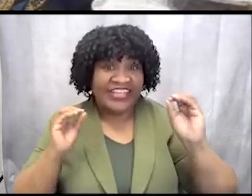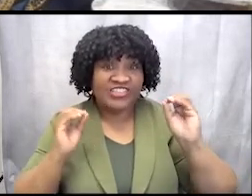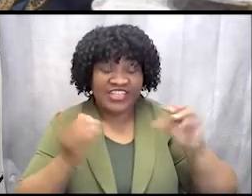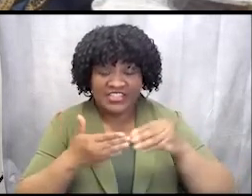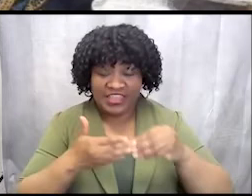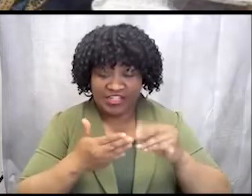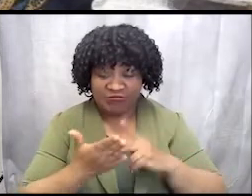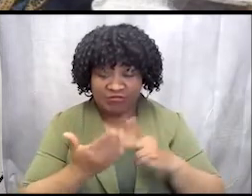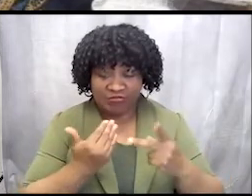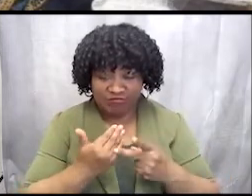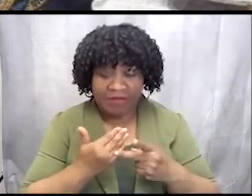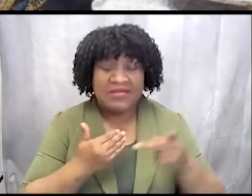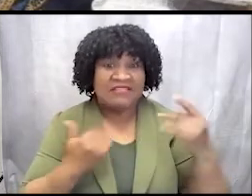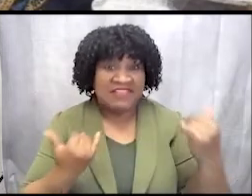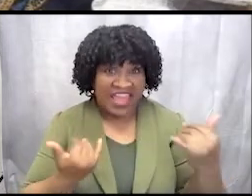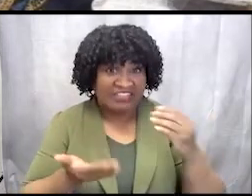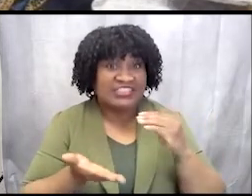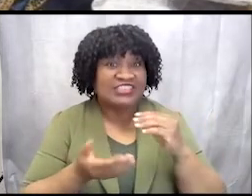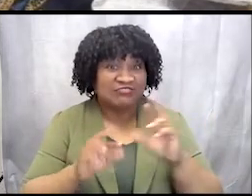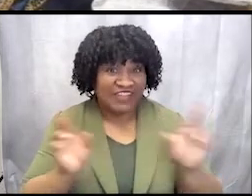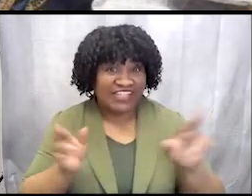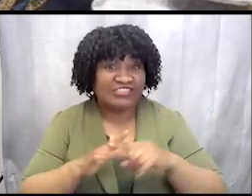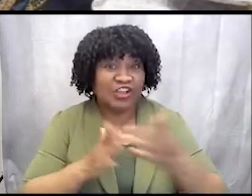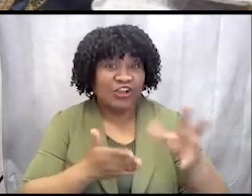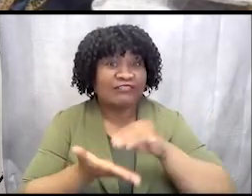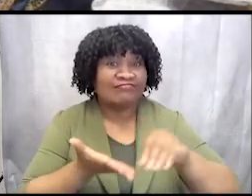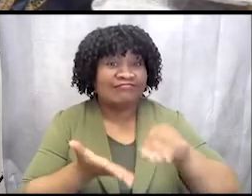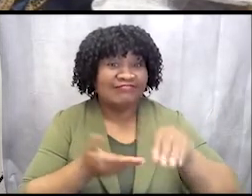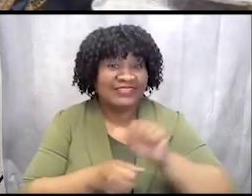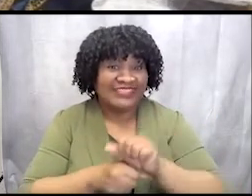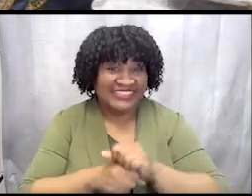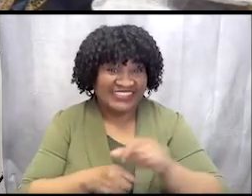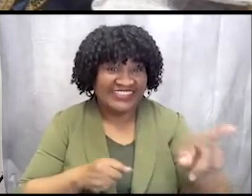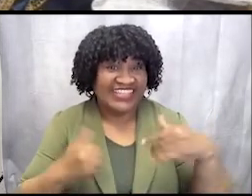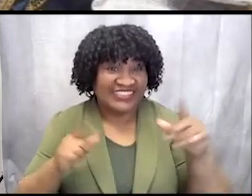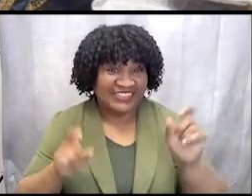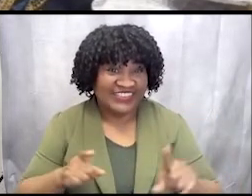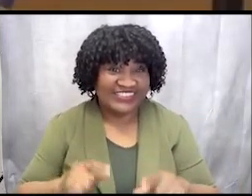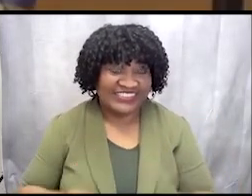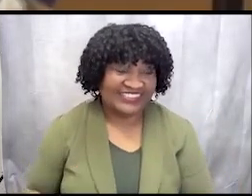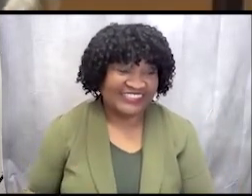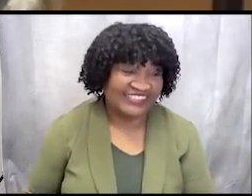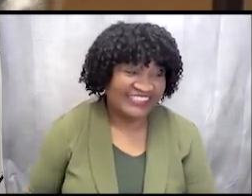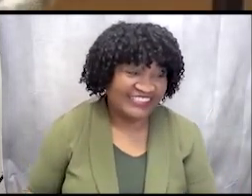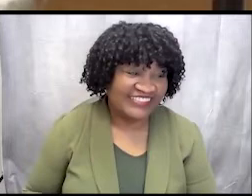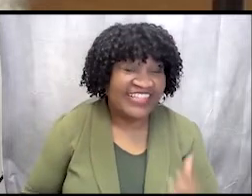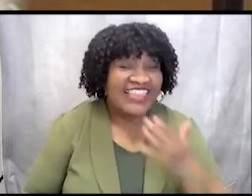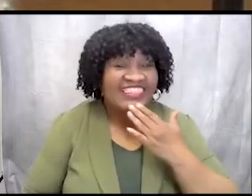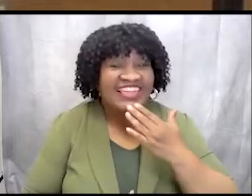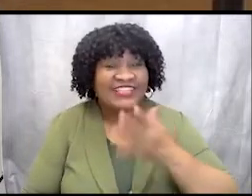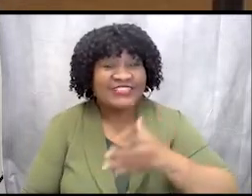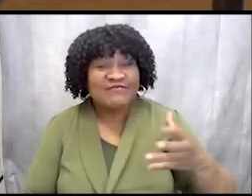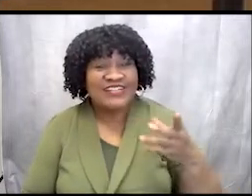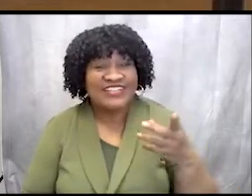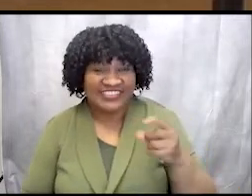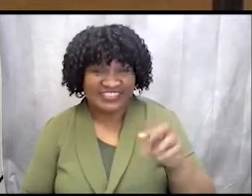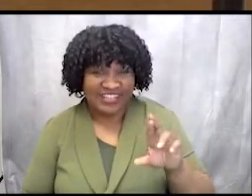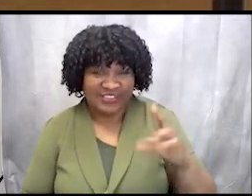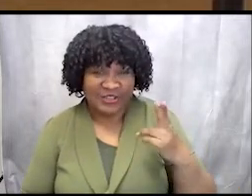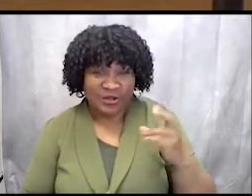And she is in the process of starting her dissertation work. And so she has a question. Thank you so much, Dr. Horsford,